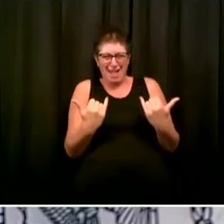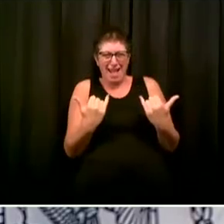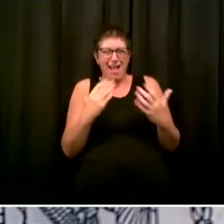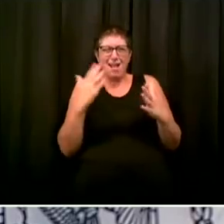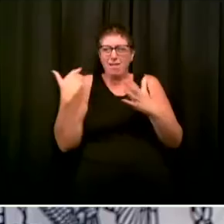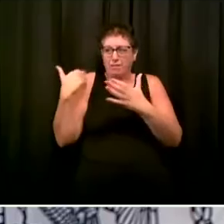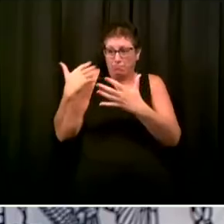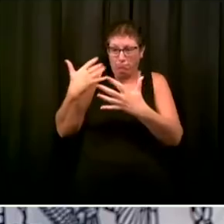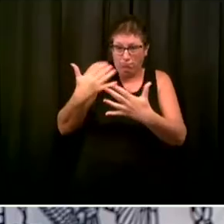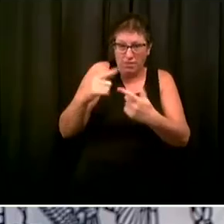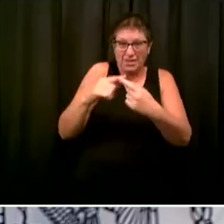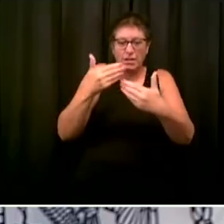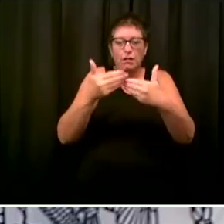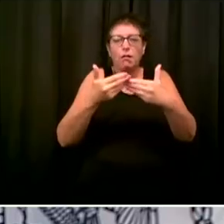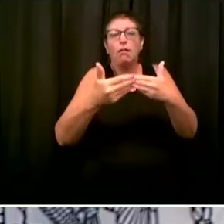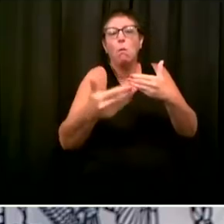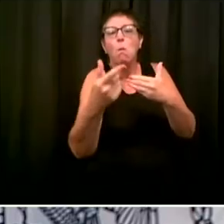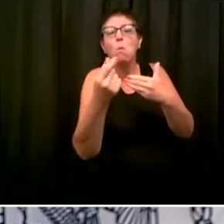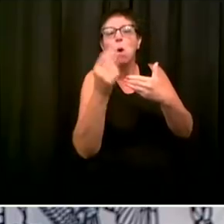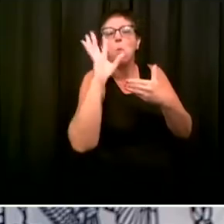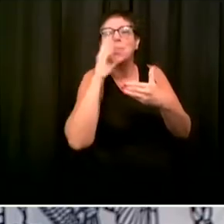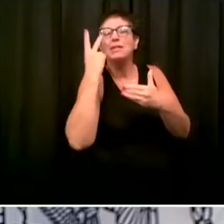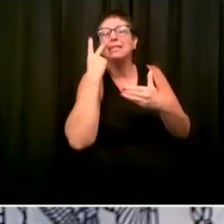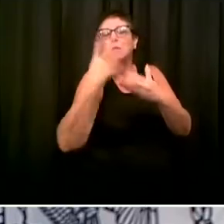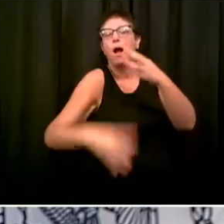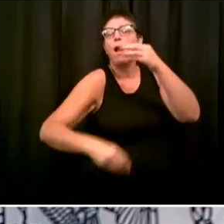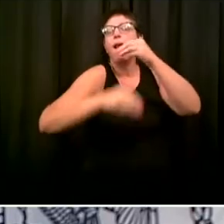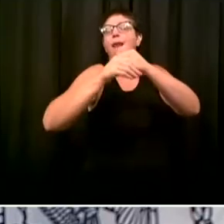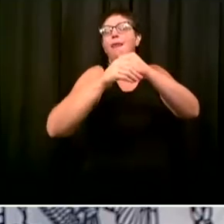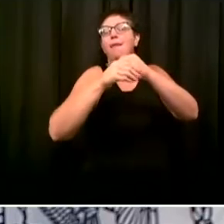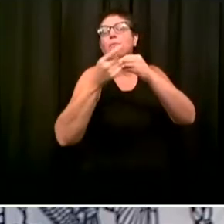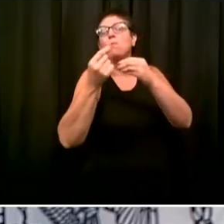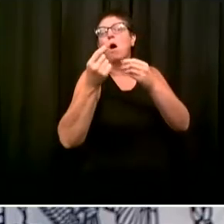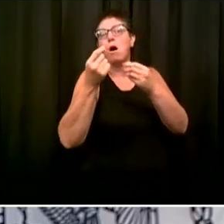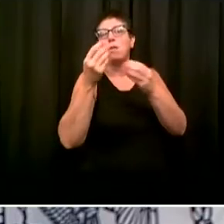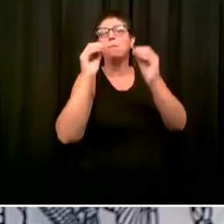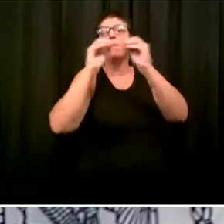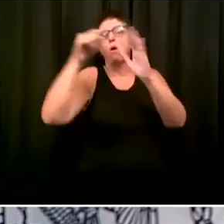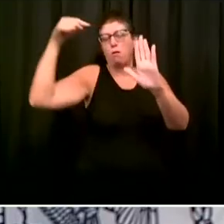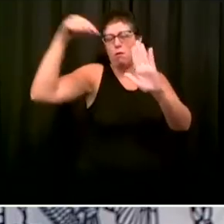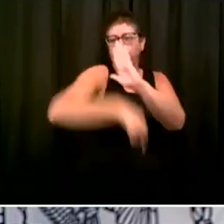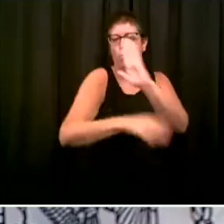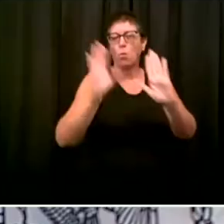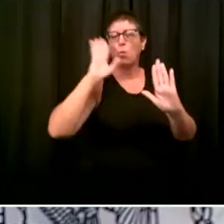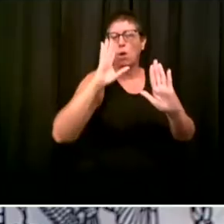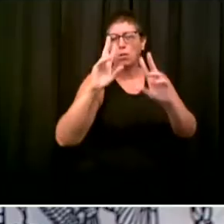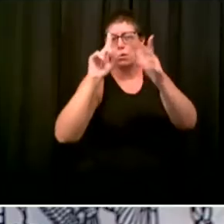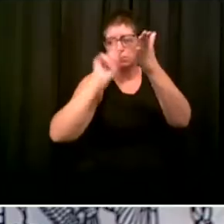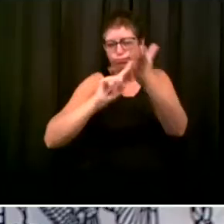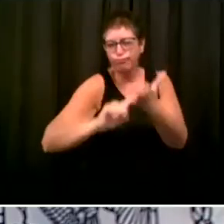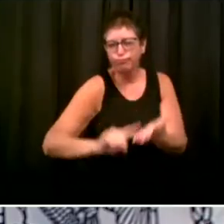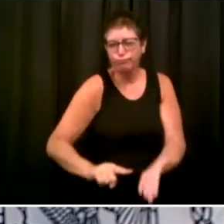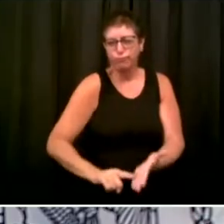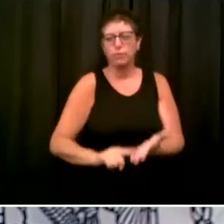READY. IT MAKES SENSE TO DO THE INSPECTIONS AS WE GET CLOSER AFTER HET WORK IS DONE BUT WE UNDERSTAND